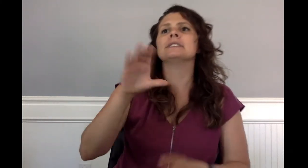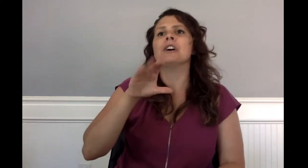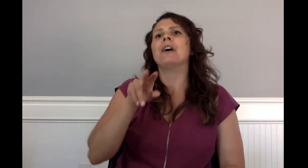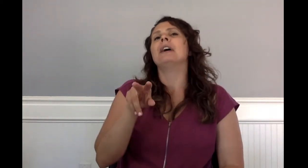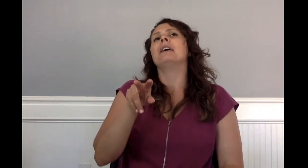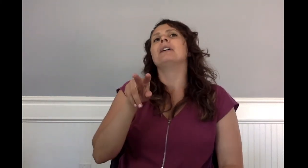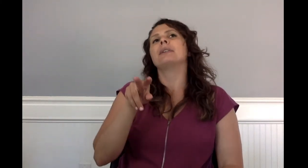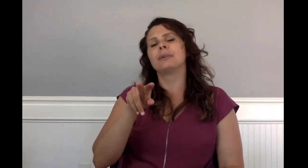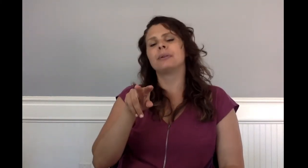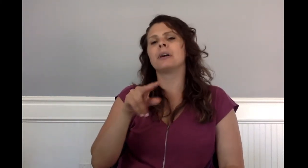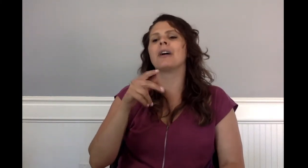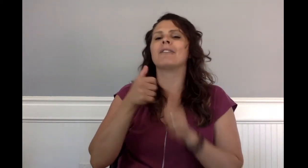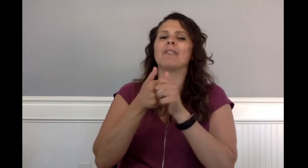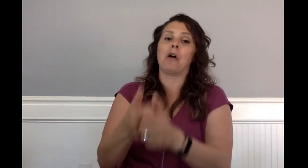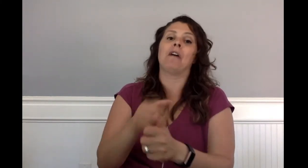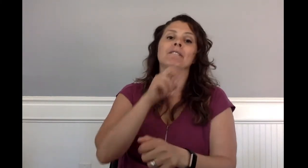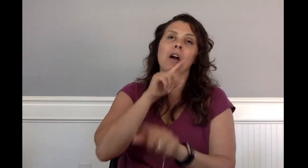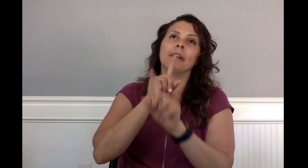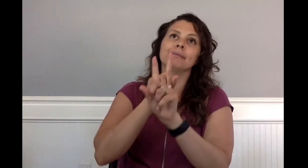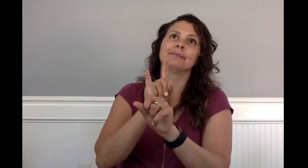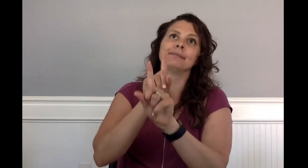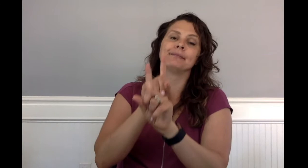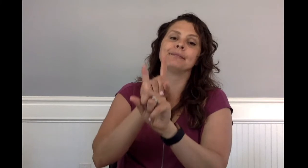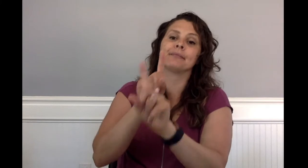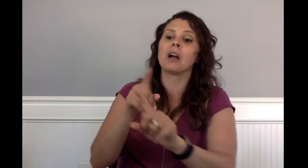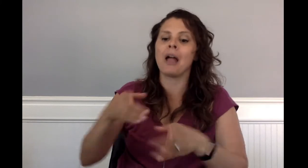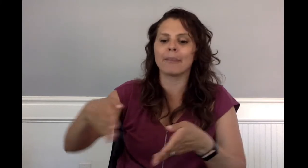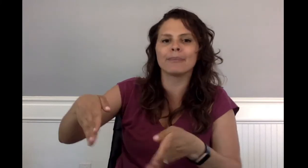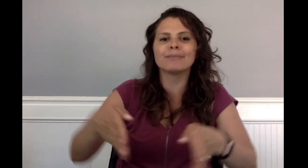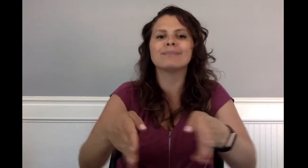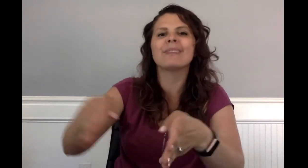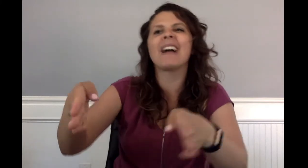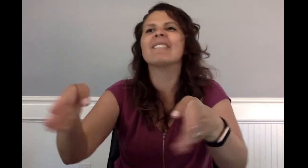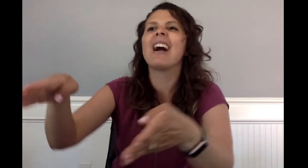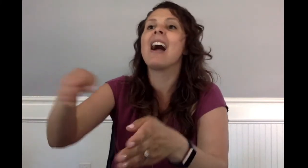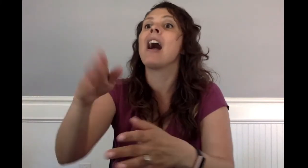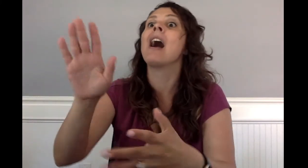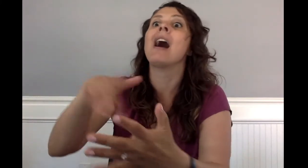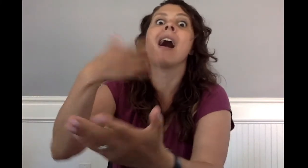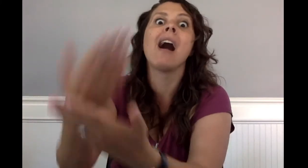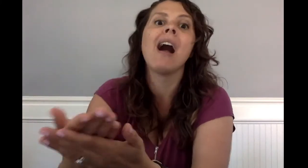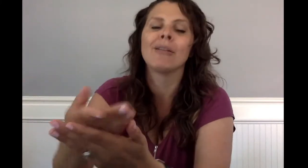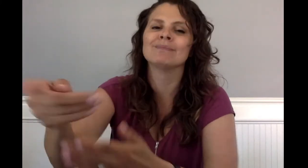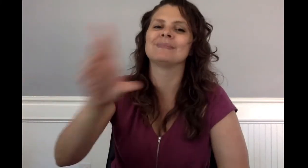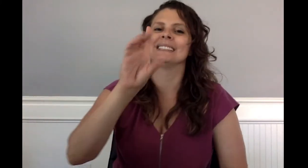Charlie followed Frog on the winding path to the grave of